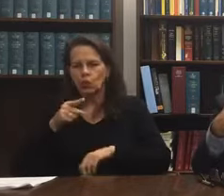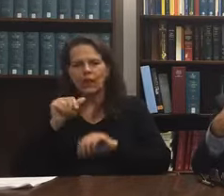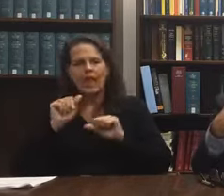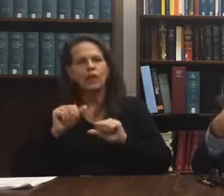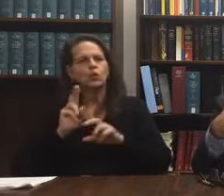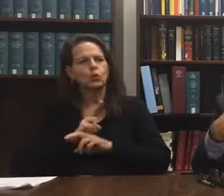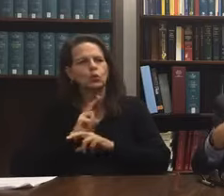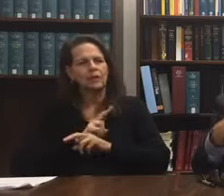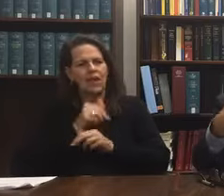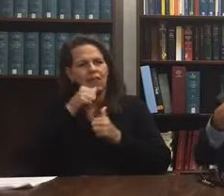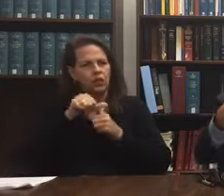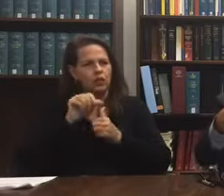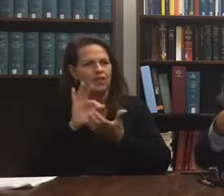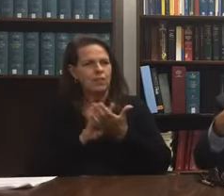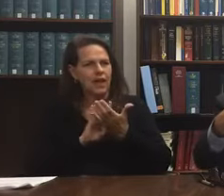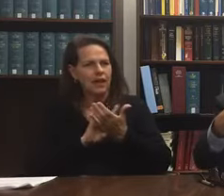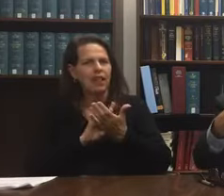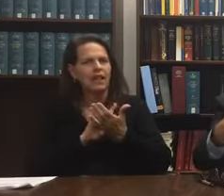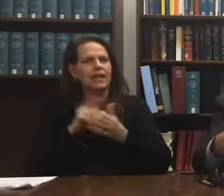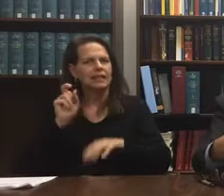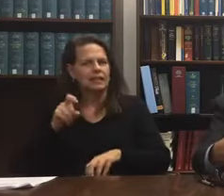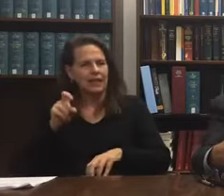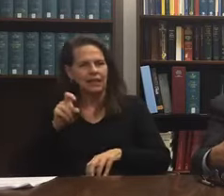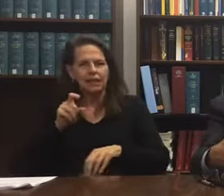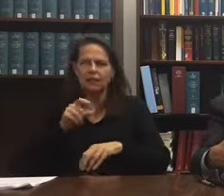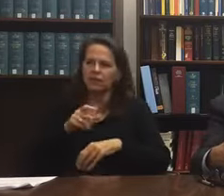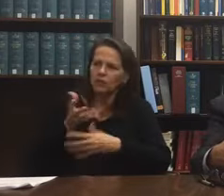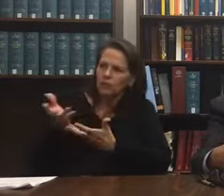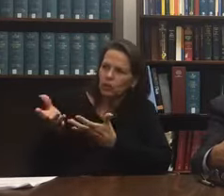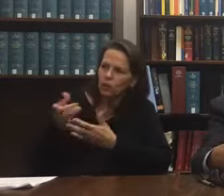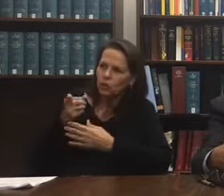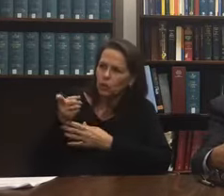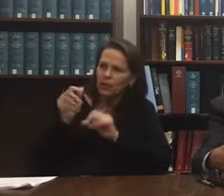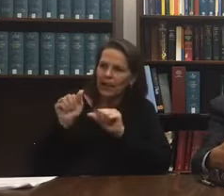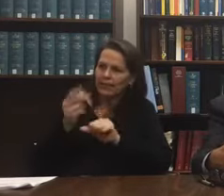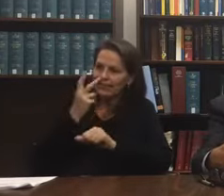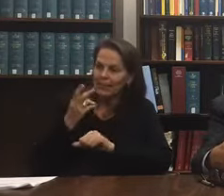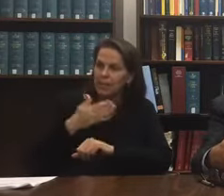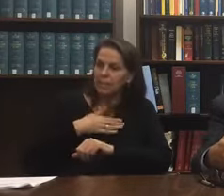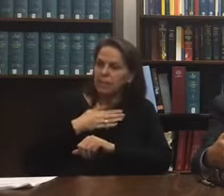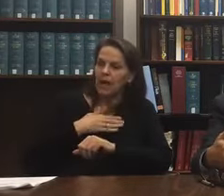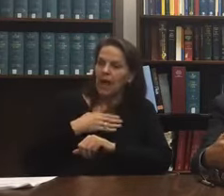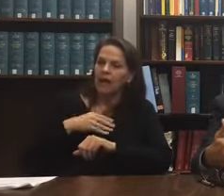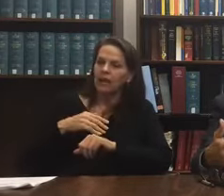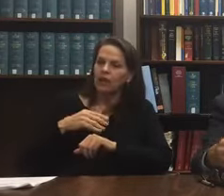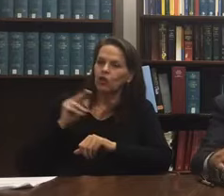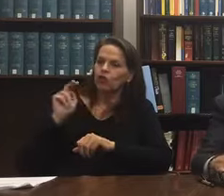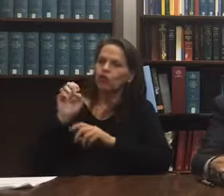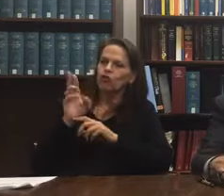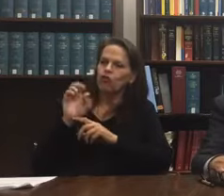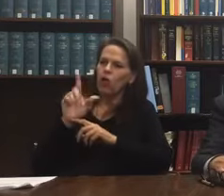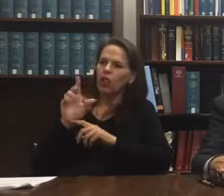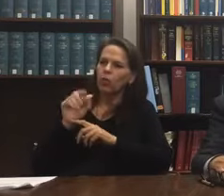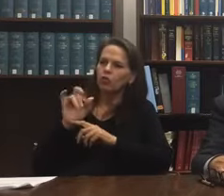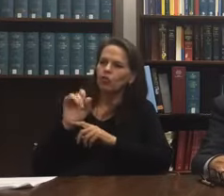medical necessity and cross-examining them you could say you can see my neurologist recommended it I would say probably to use those in your own